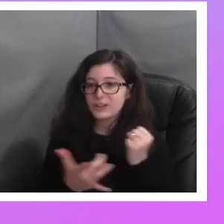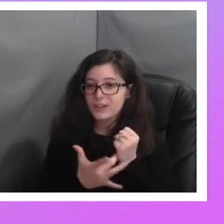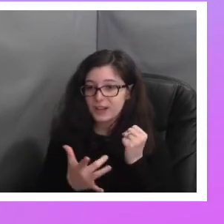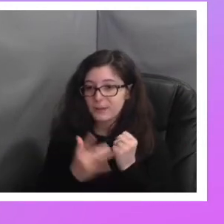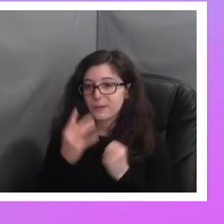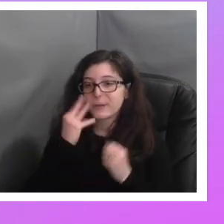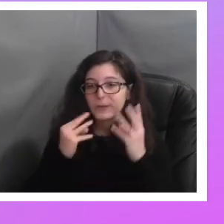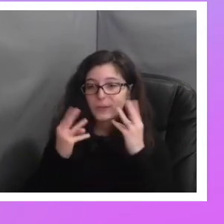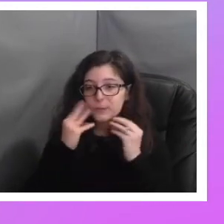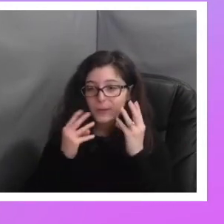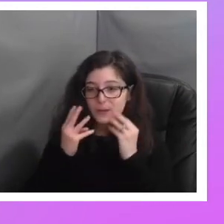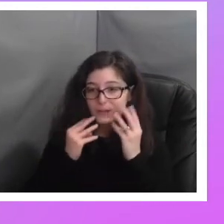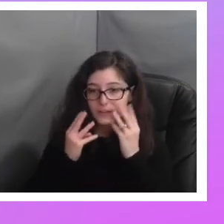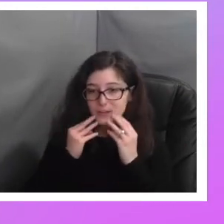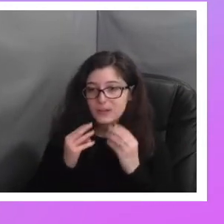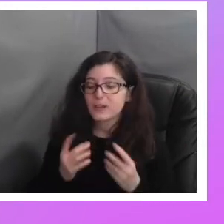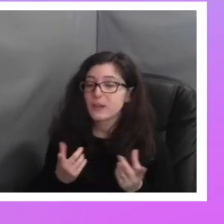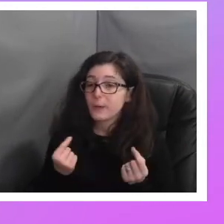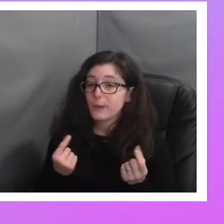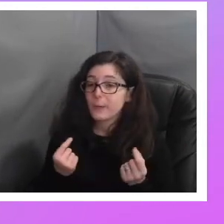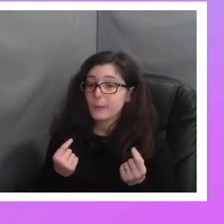with how to do the basic things you may need to do.